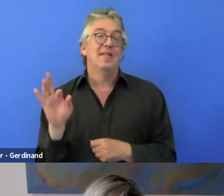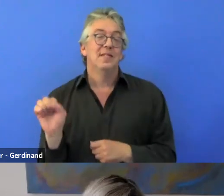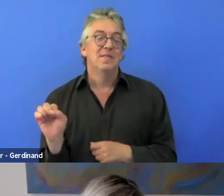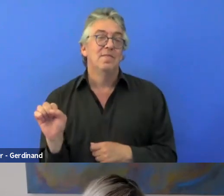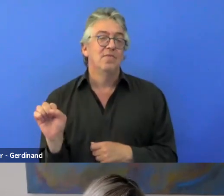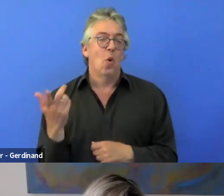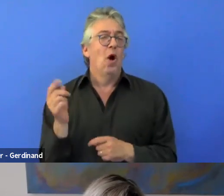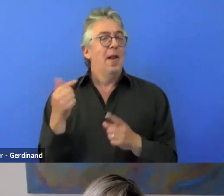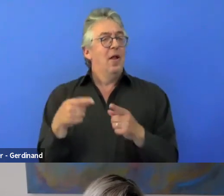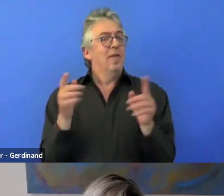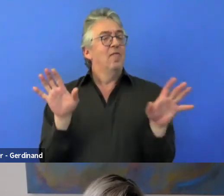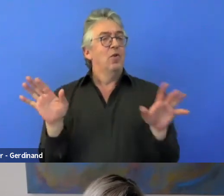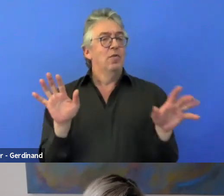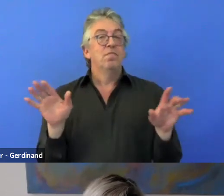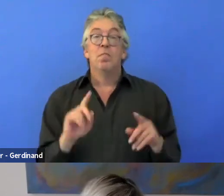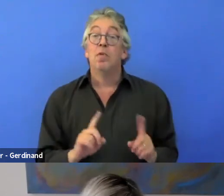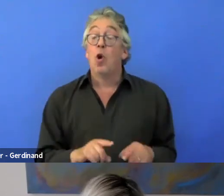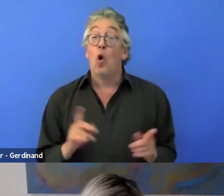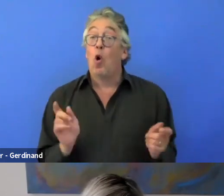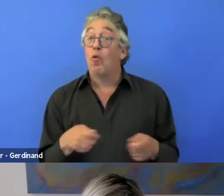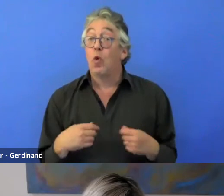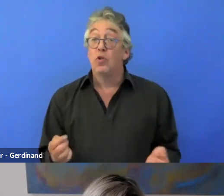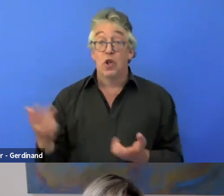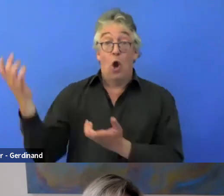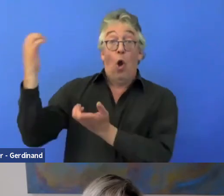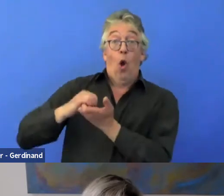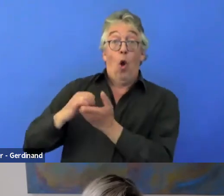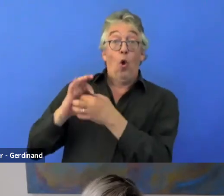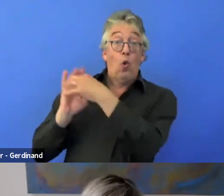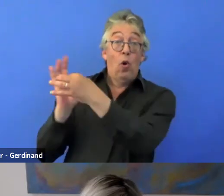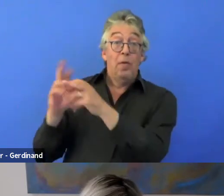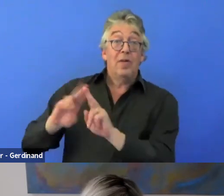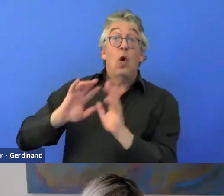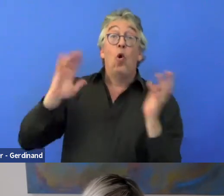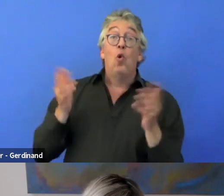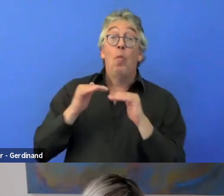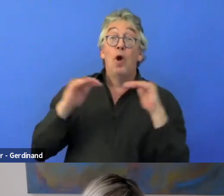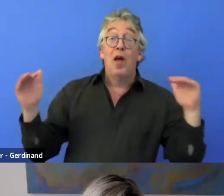The collaboration will be made at the technical level in order not to reinvent the standards.